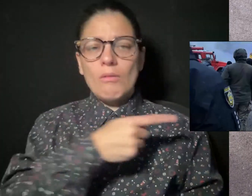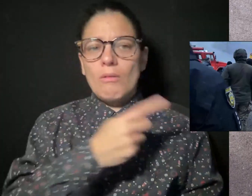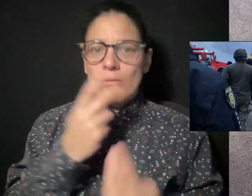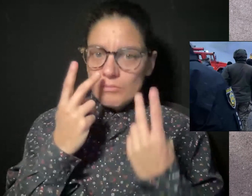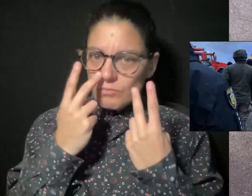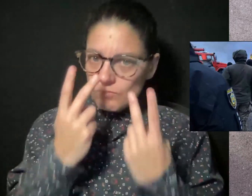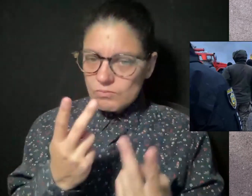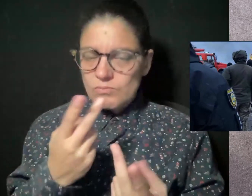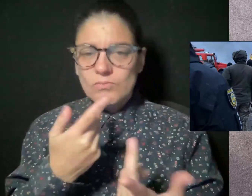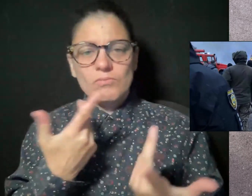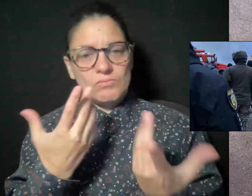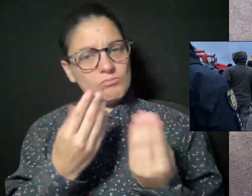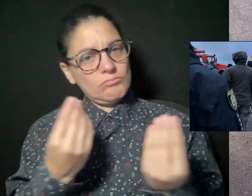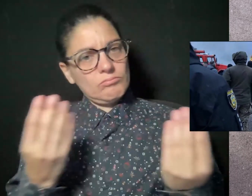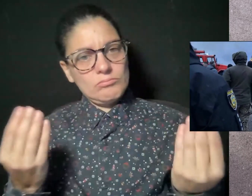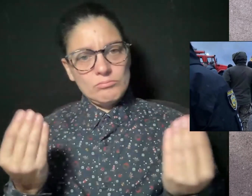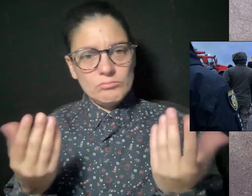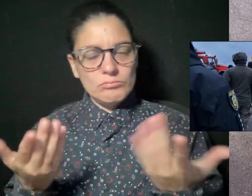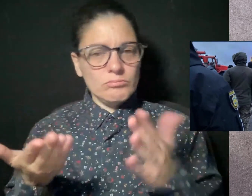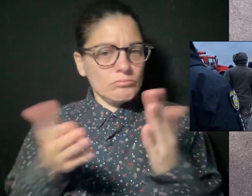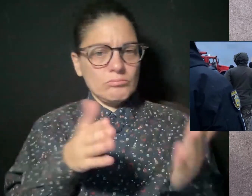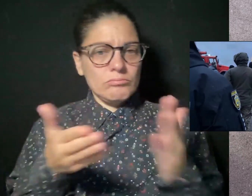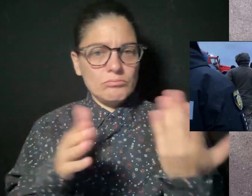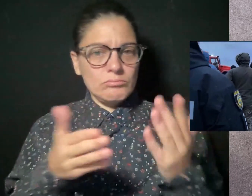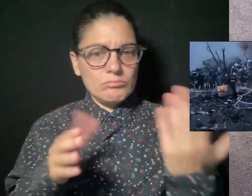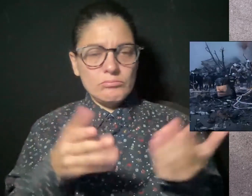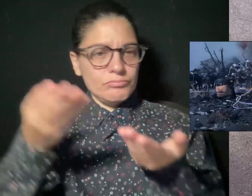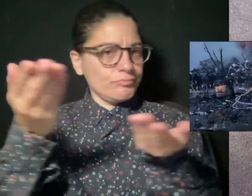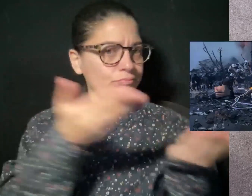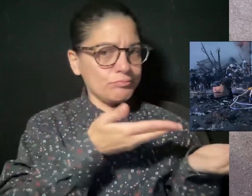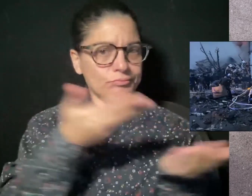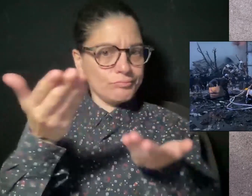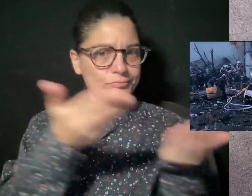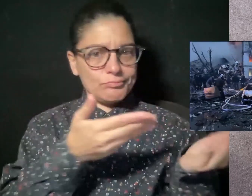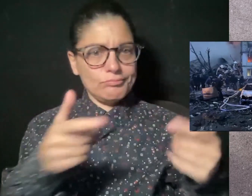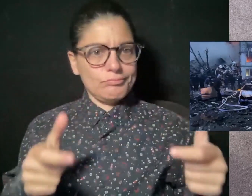a CNN team in Ukraine says it is seeing many bodies being brought out of a residential